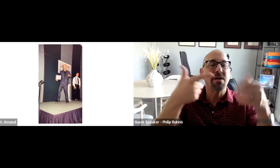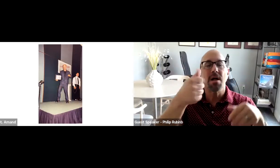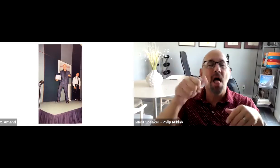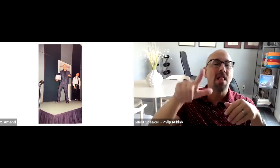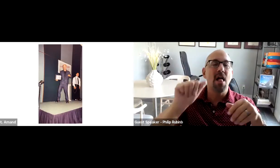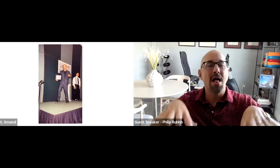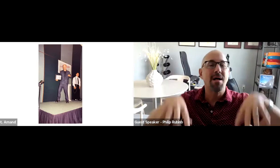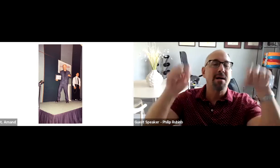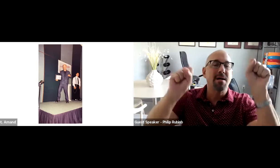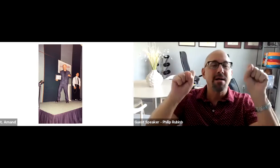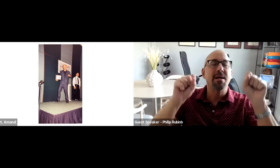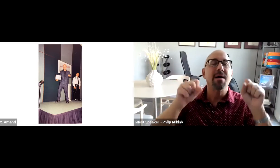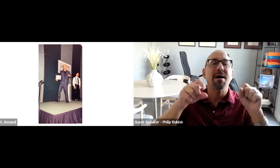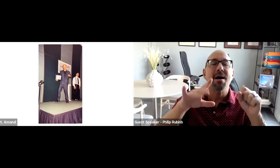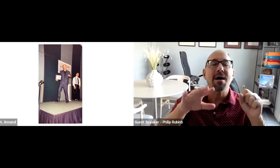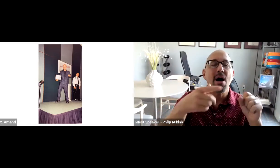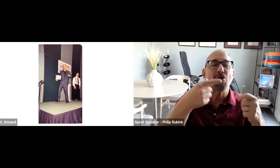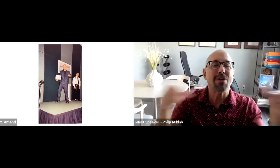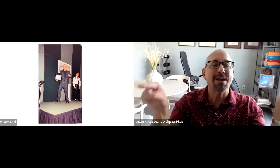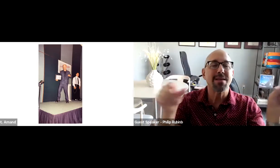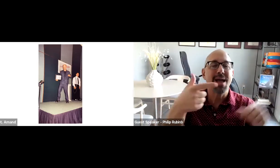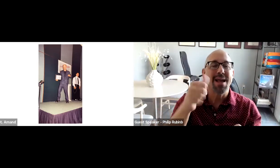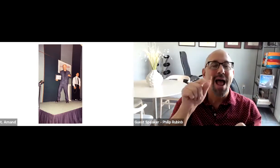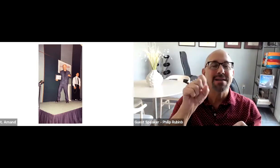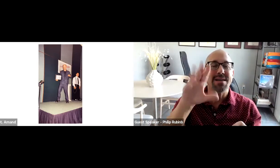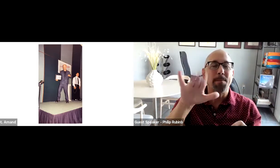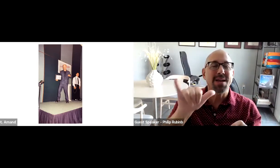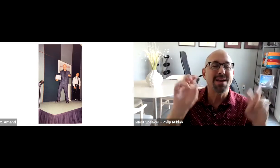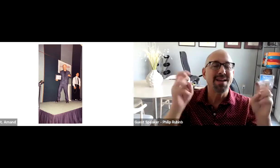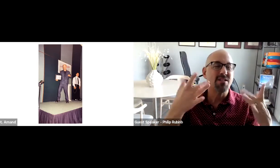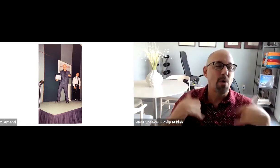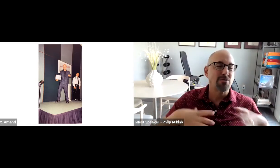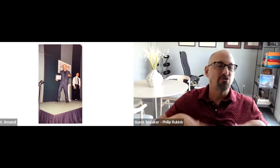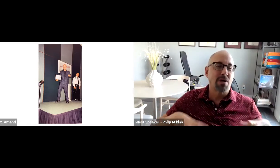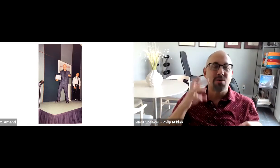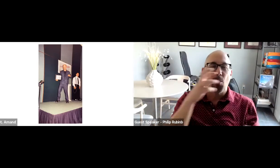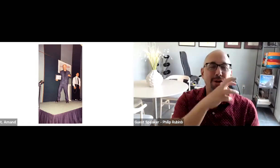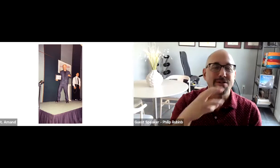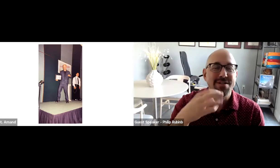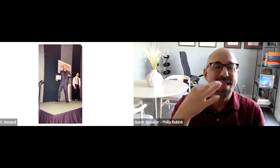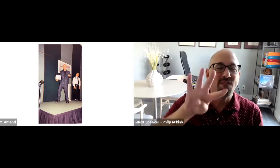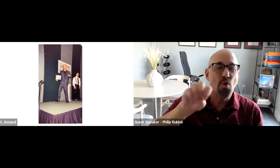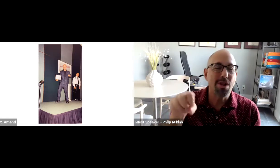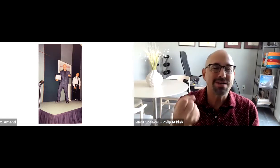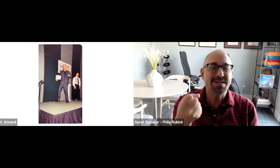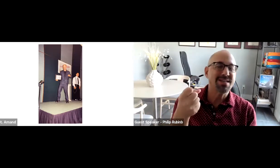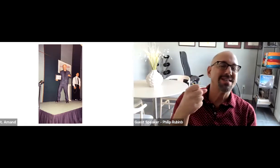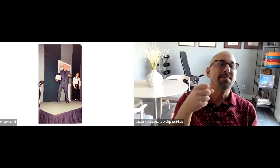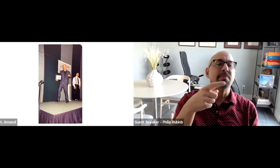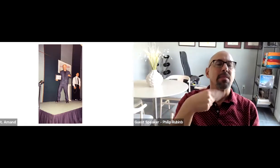This was a DVPA fundraising gala. It was themed "The Great Gatsby,"